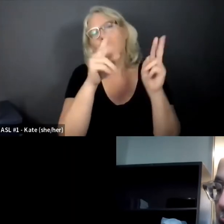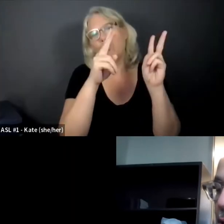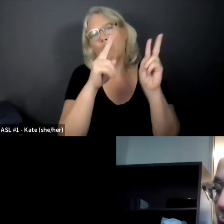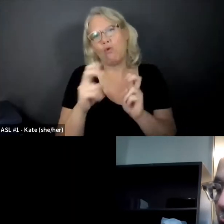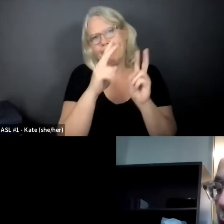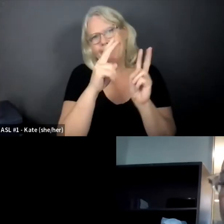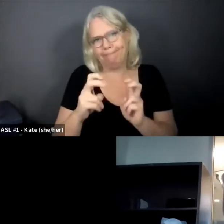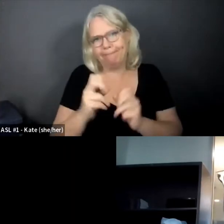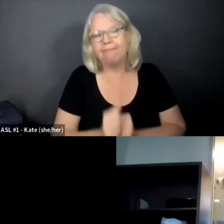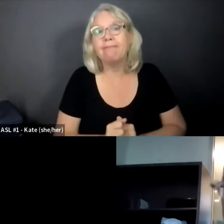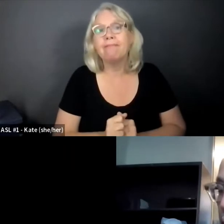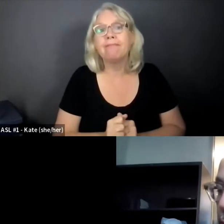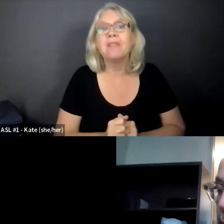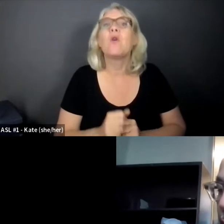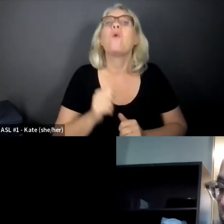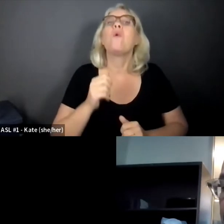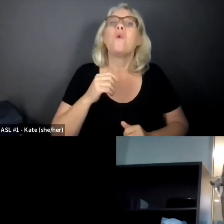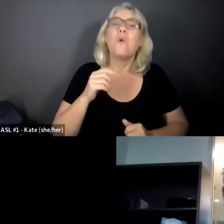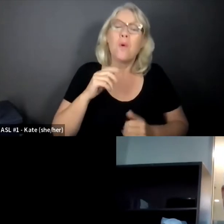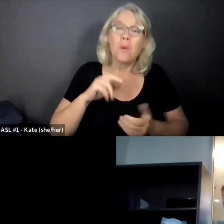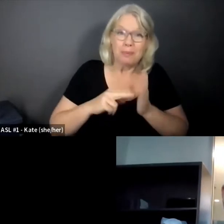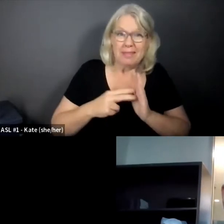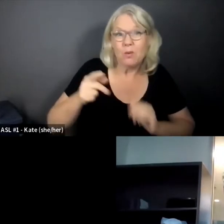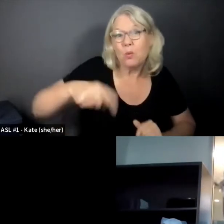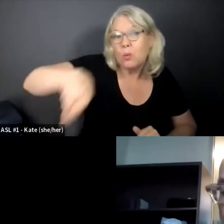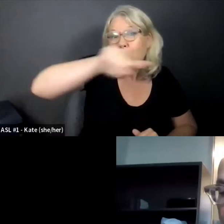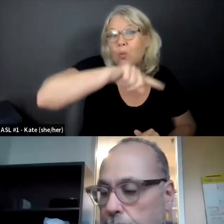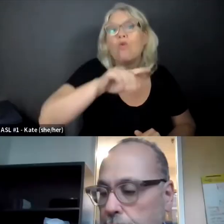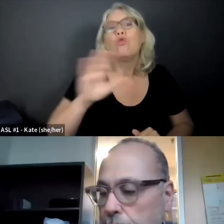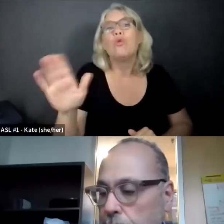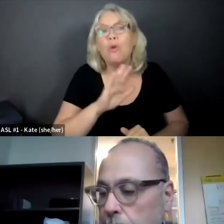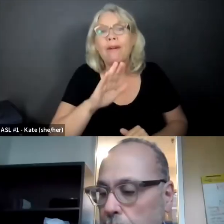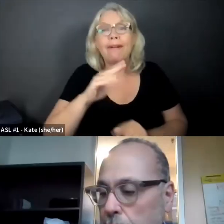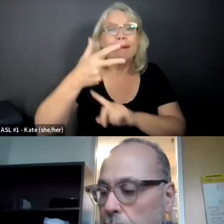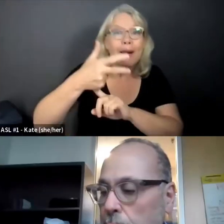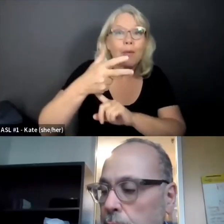PLEASE MAKE SURE YOUR MICROPHONE AND VIDEOS ARE TURNED OFF.